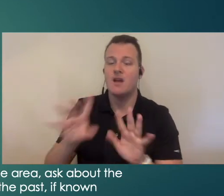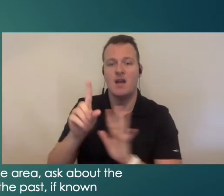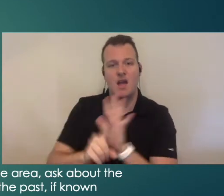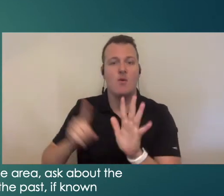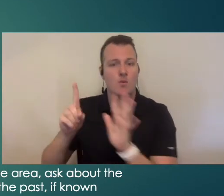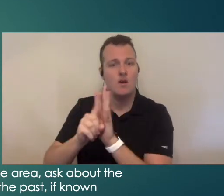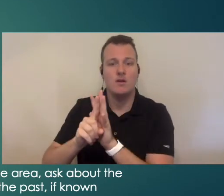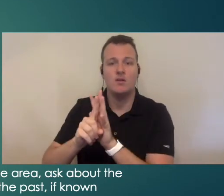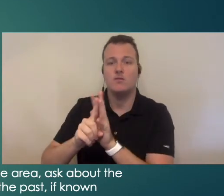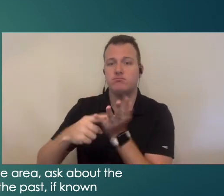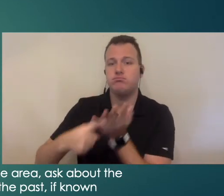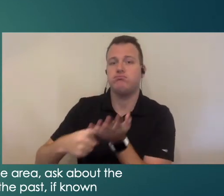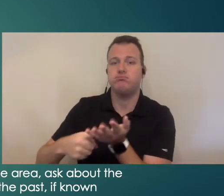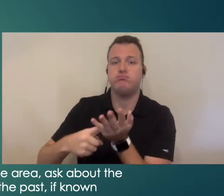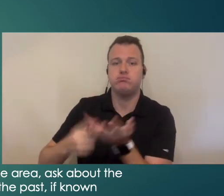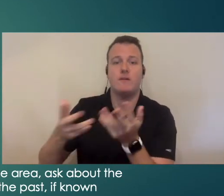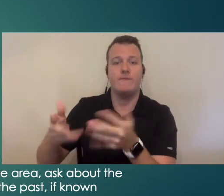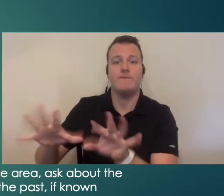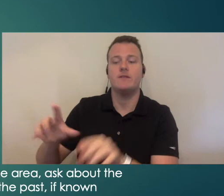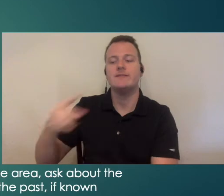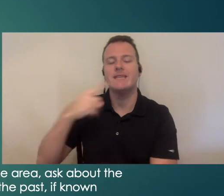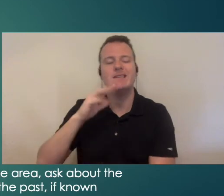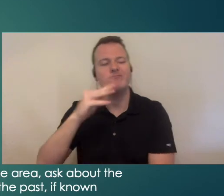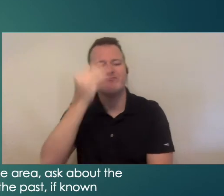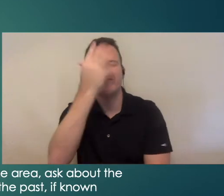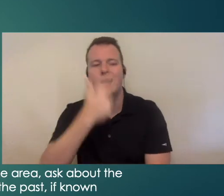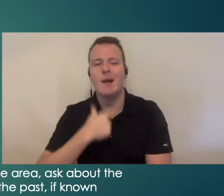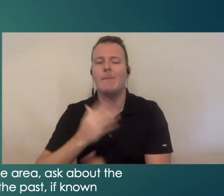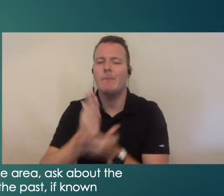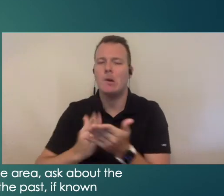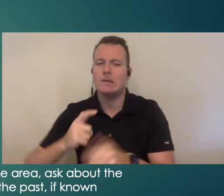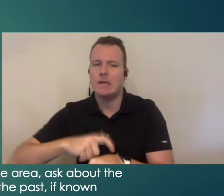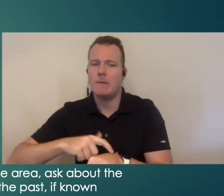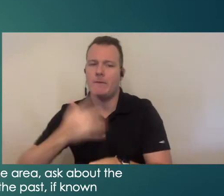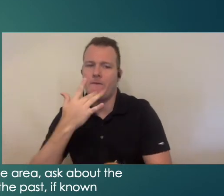hour-long interview, she said, 'well I'm really only interested in part-time. Are